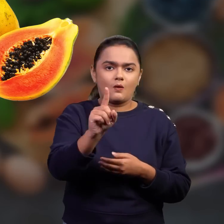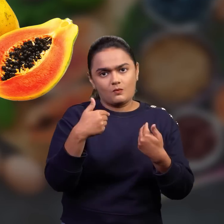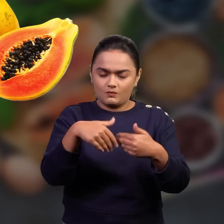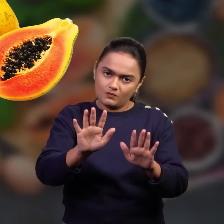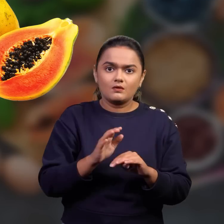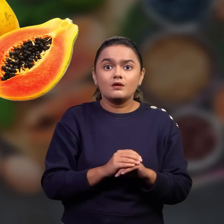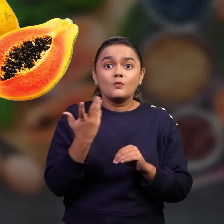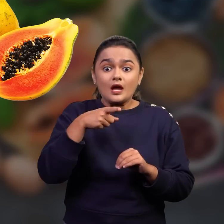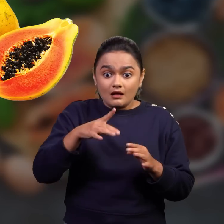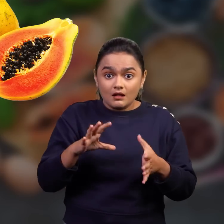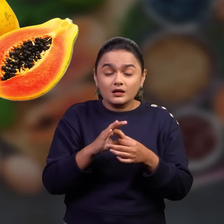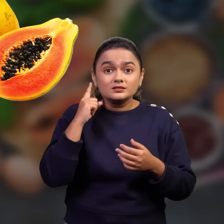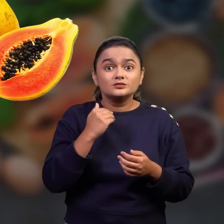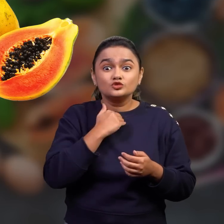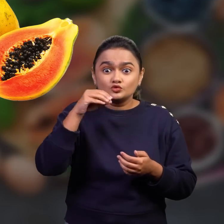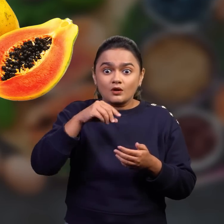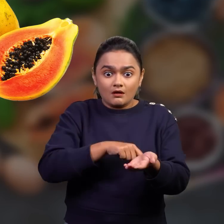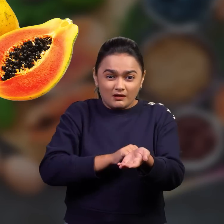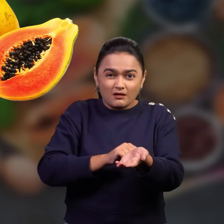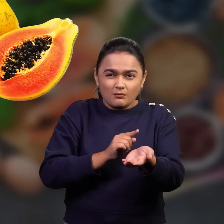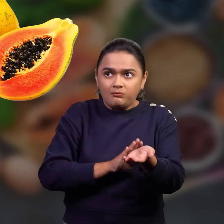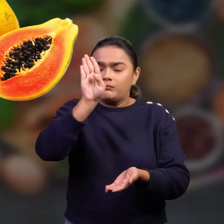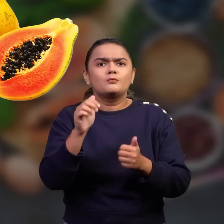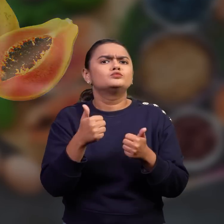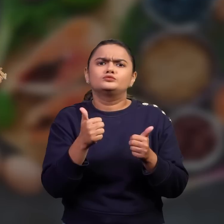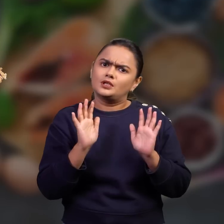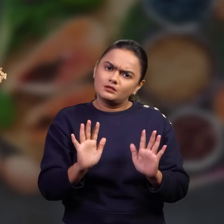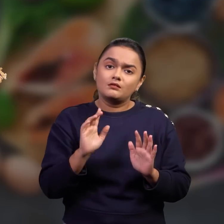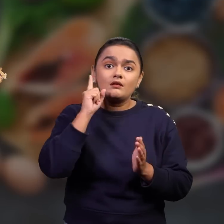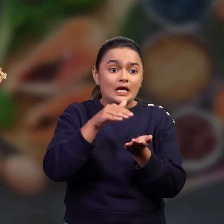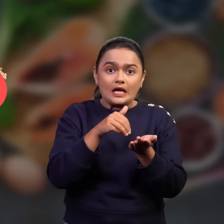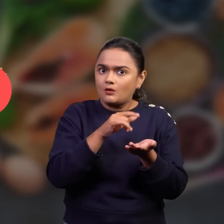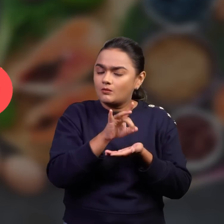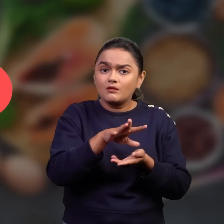You can eat them as they don't cause a significant sugar spike. Avoid wheat